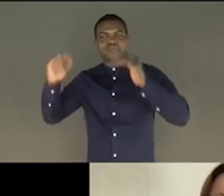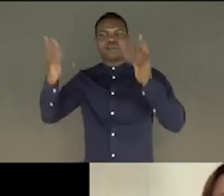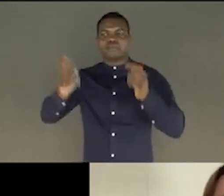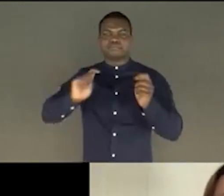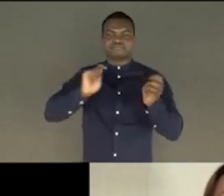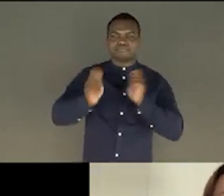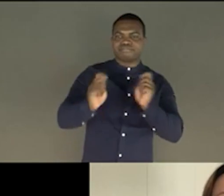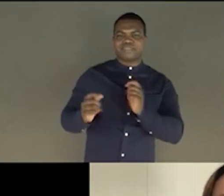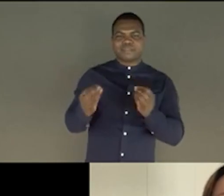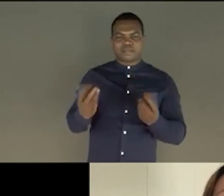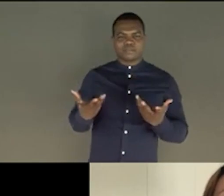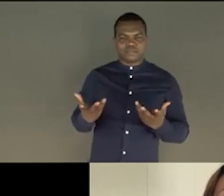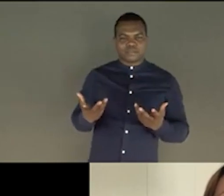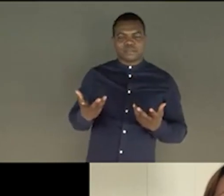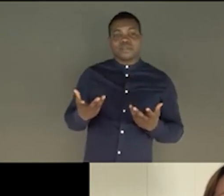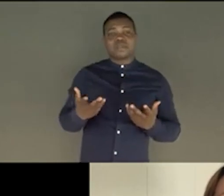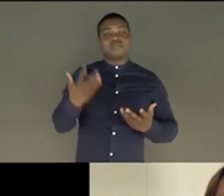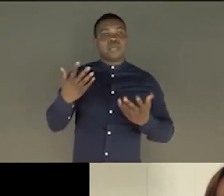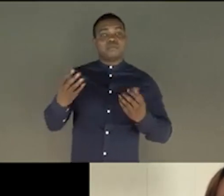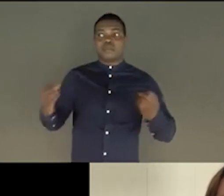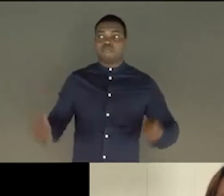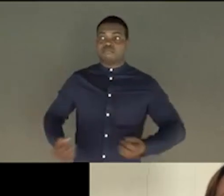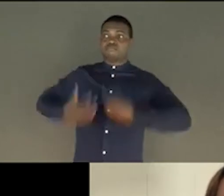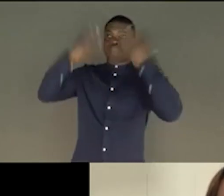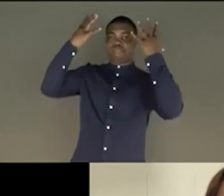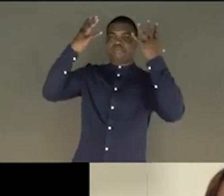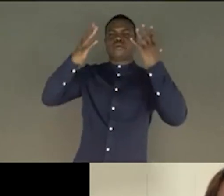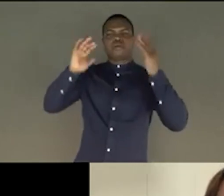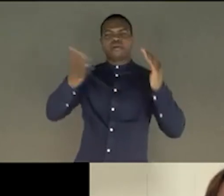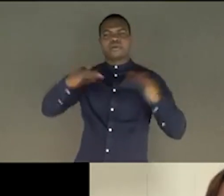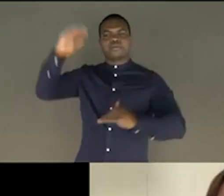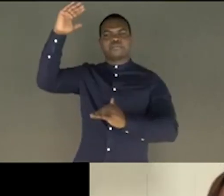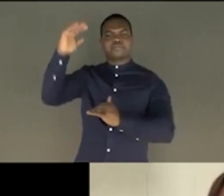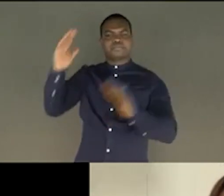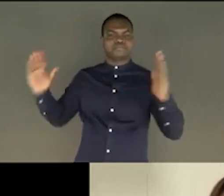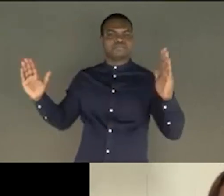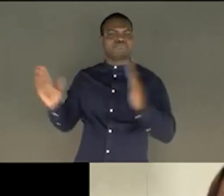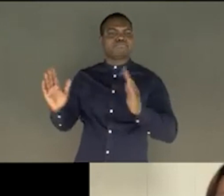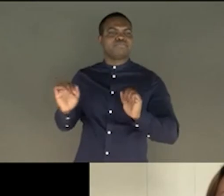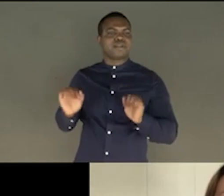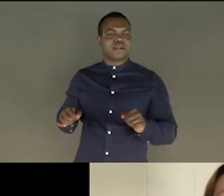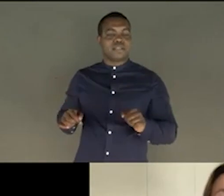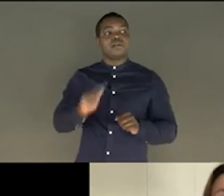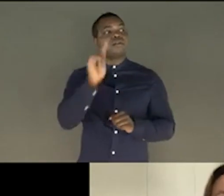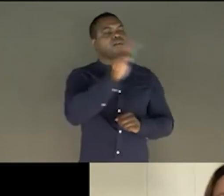it's just that there is a limitation when kind of the big pocket of information